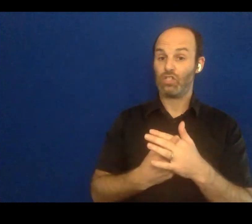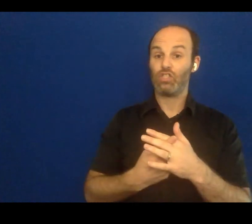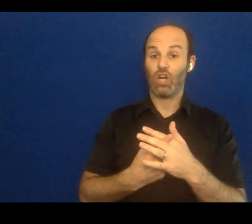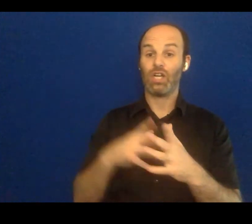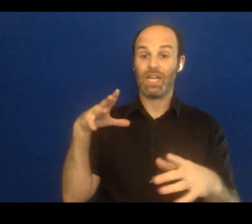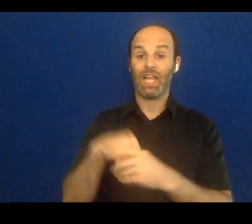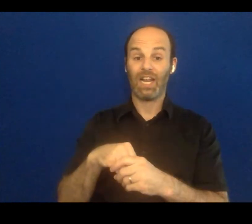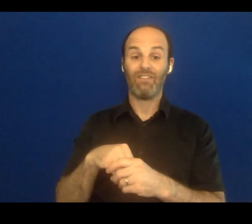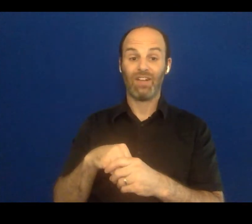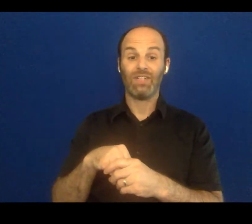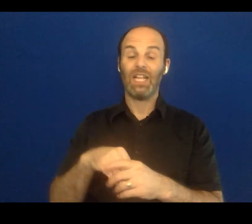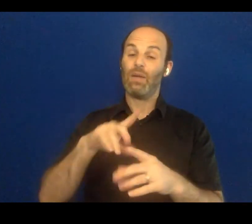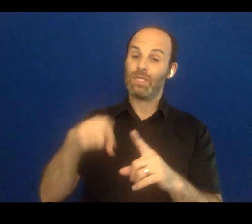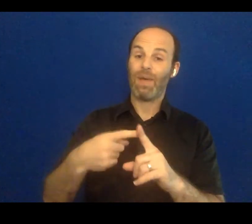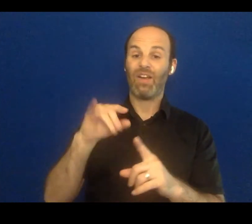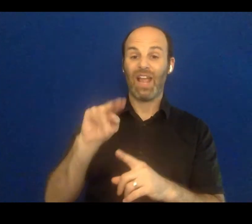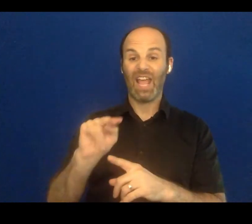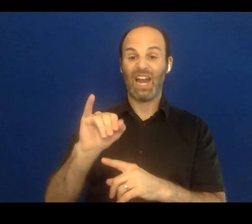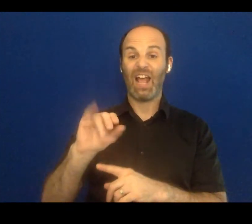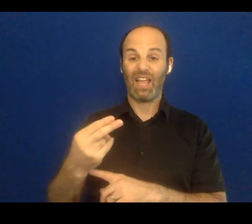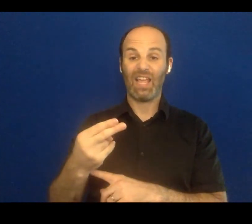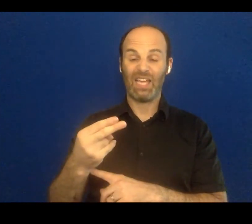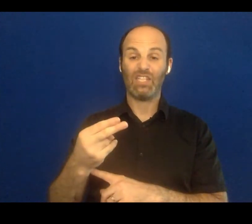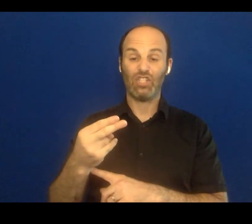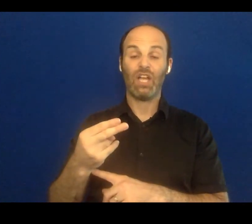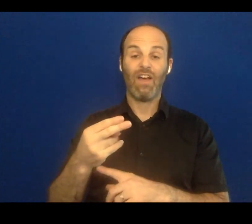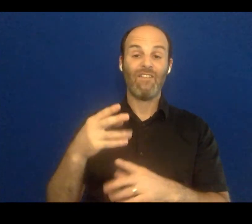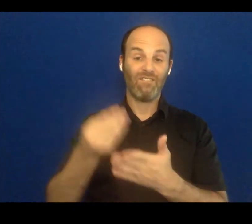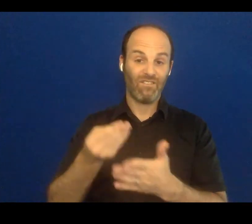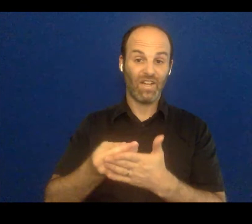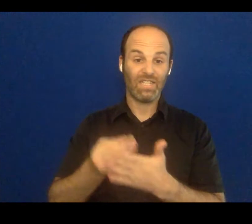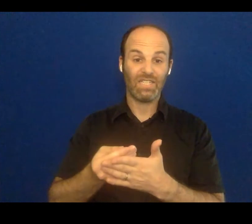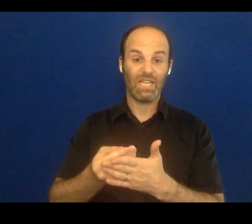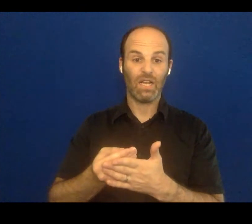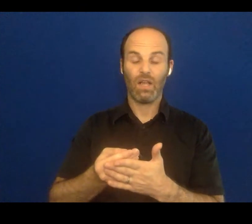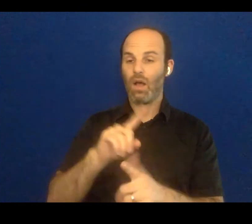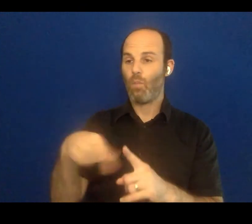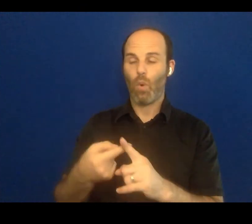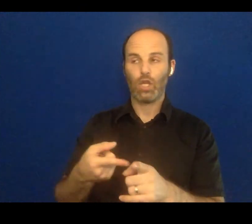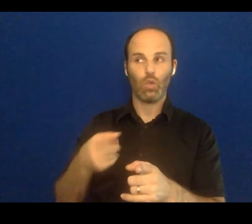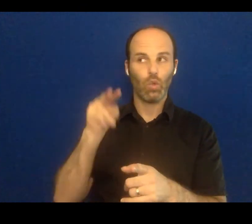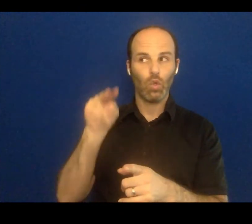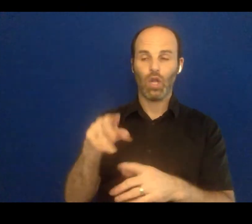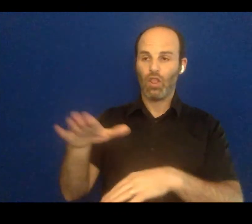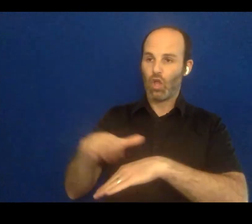ABOUT GETTING INH FUNDING AND YOU LOOK AT THE CALLS FOR